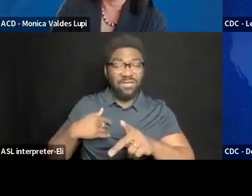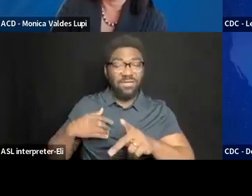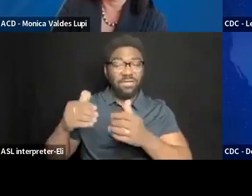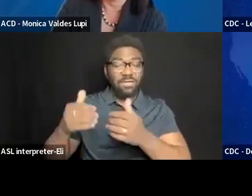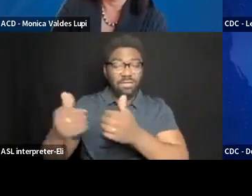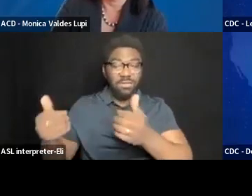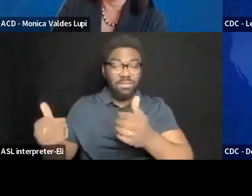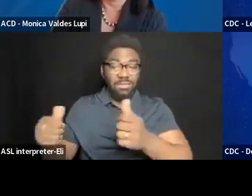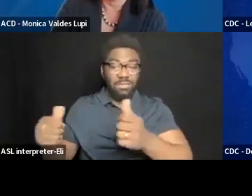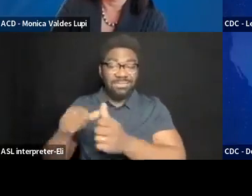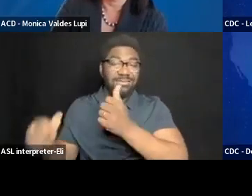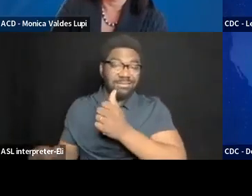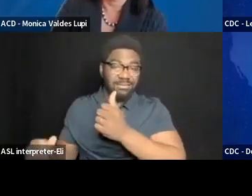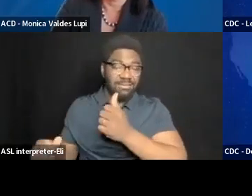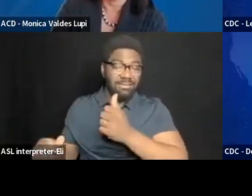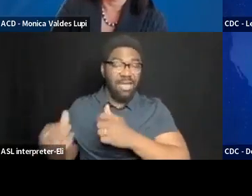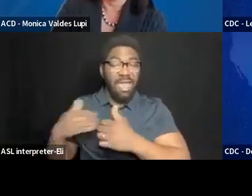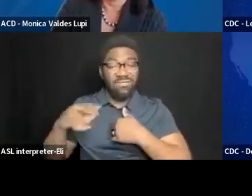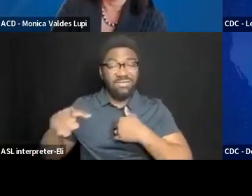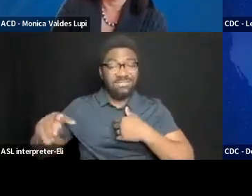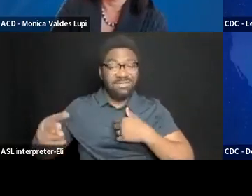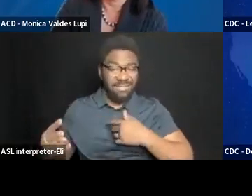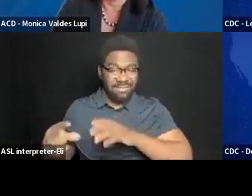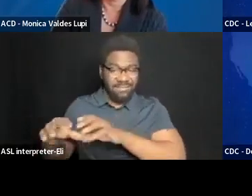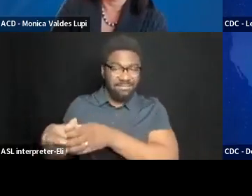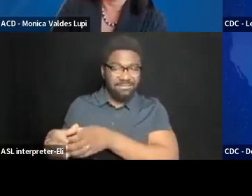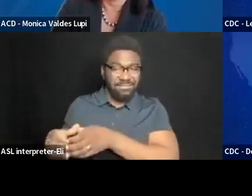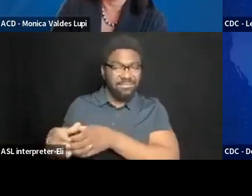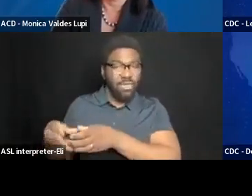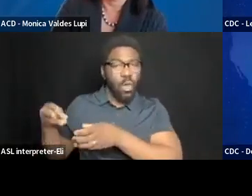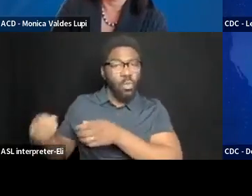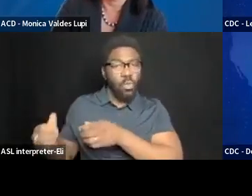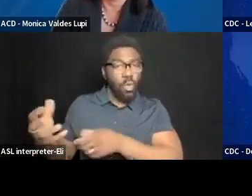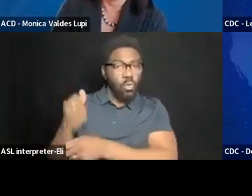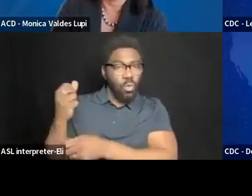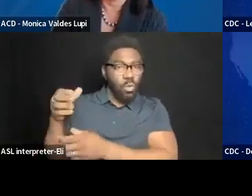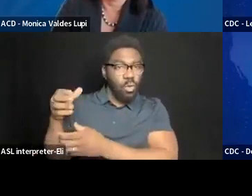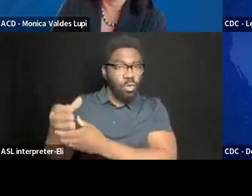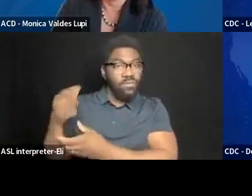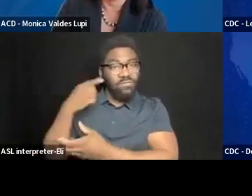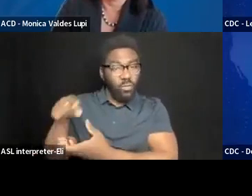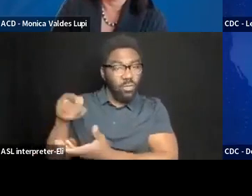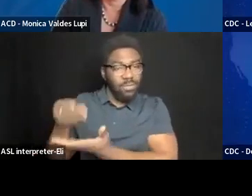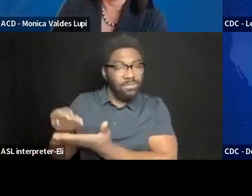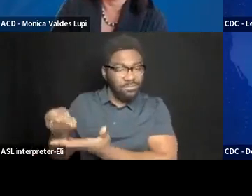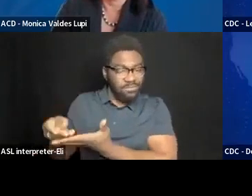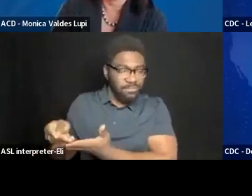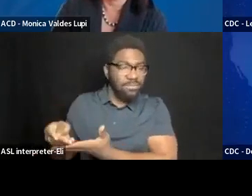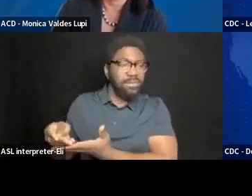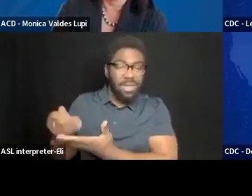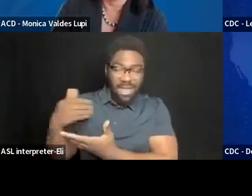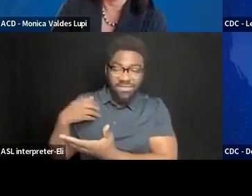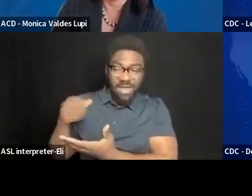to other groups that have an opportunity to really make sure that as we are staffing up, that we're thinking